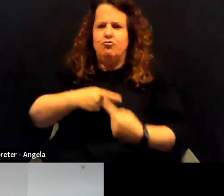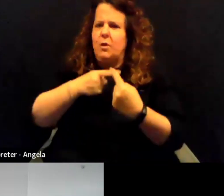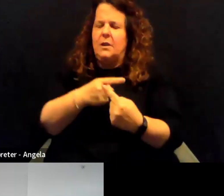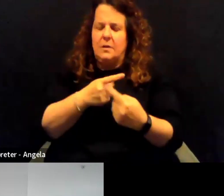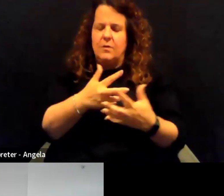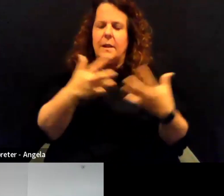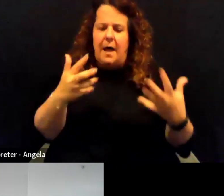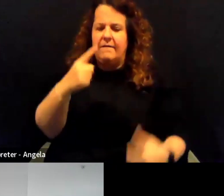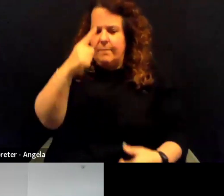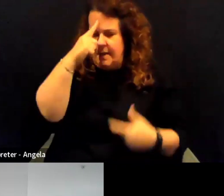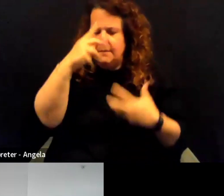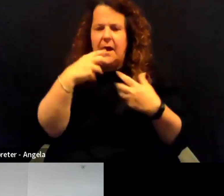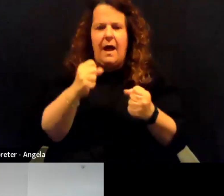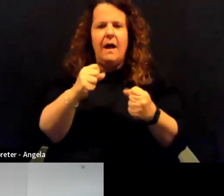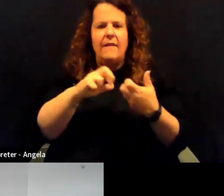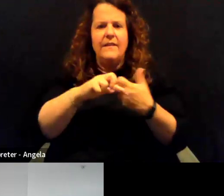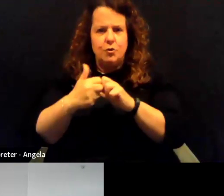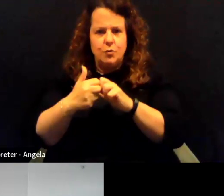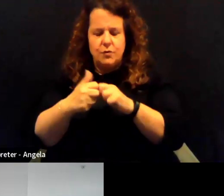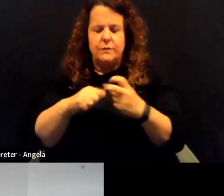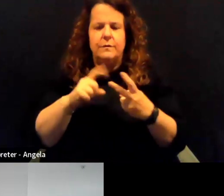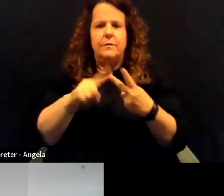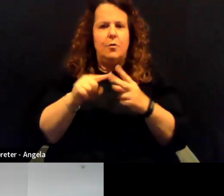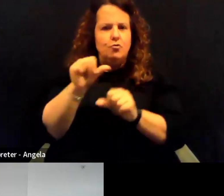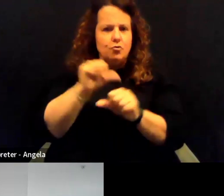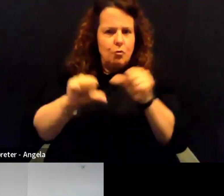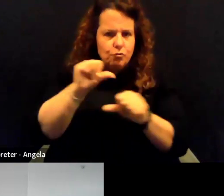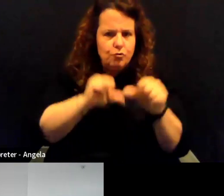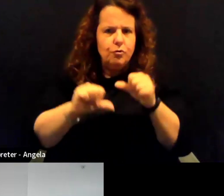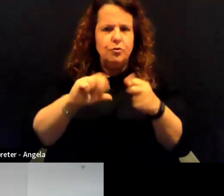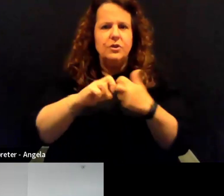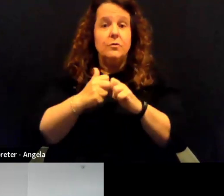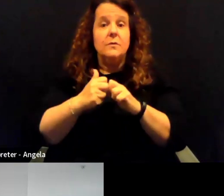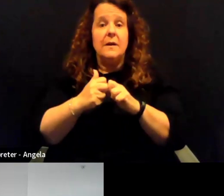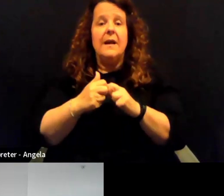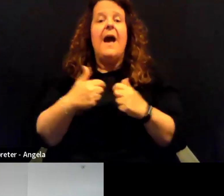and even more so with social issues. I like Sara have Usher syndrome, but I have